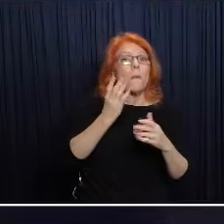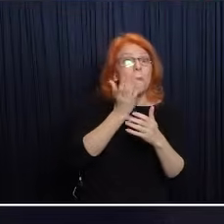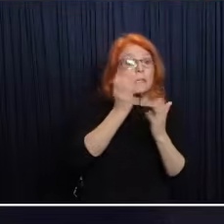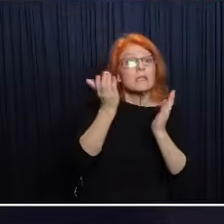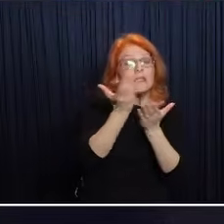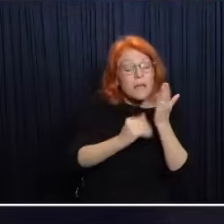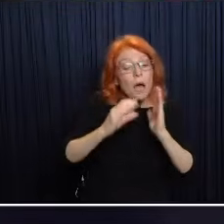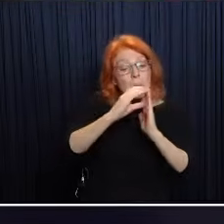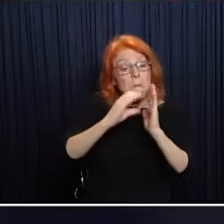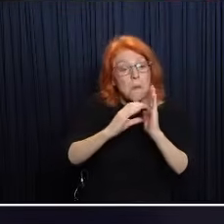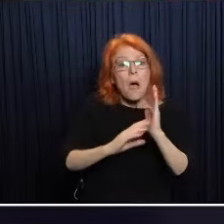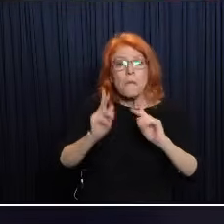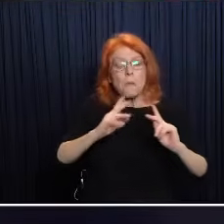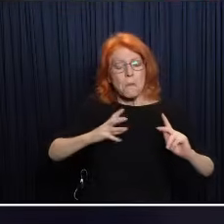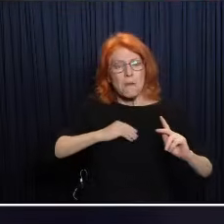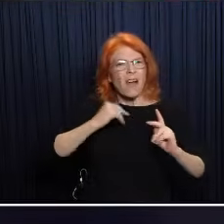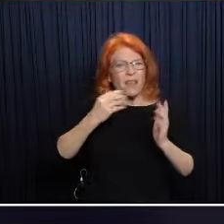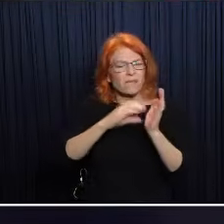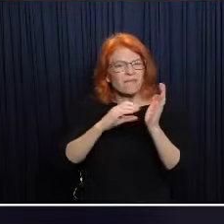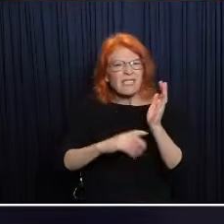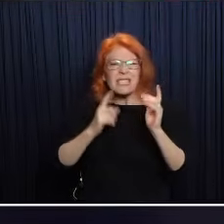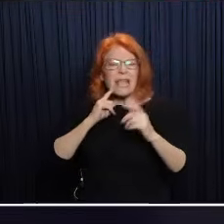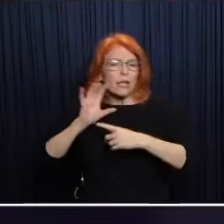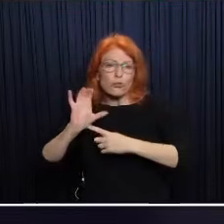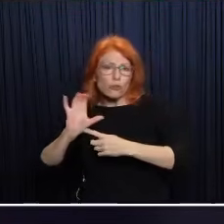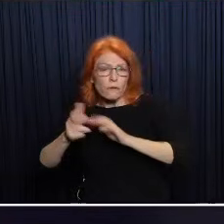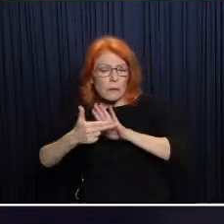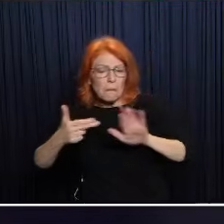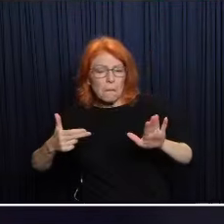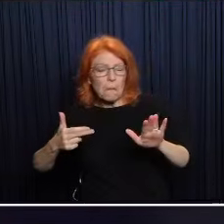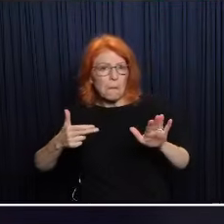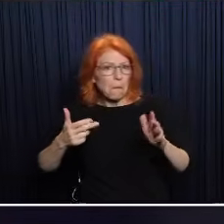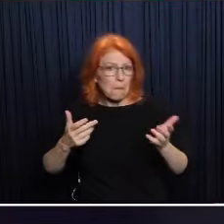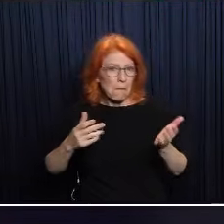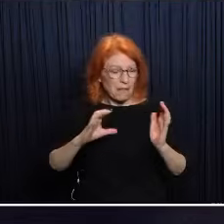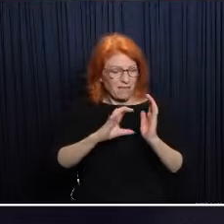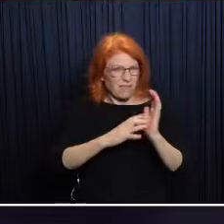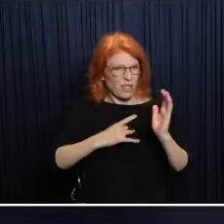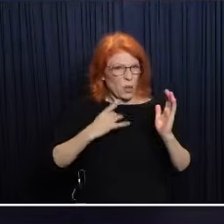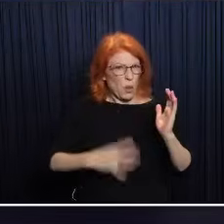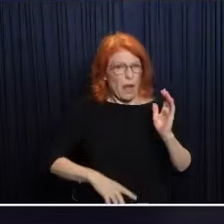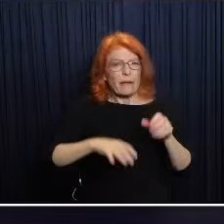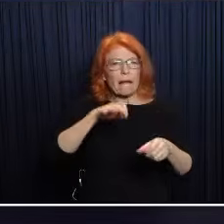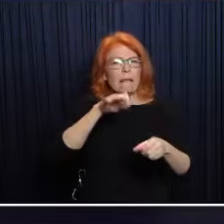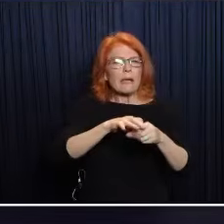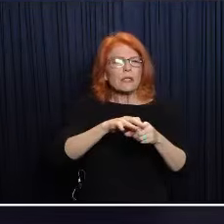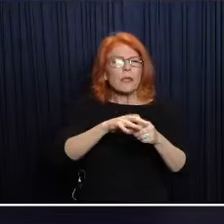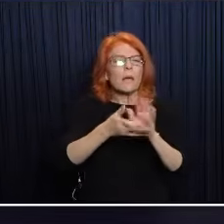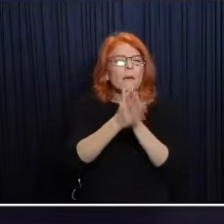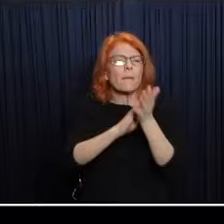ACT IS PASSED. THE SAVE ACT, PEOPLE ARE CONCERNED ABOUT CERTAIN